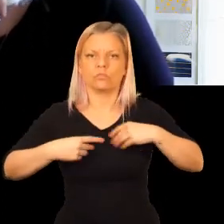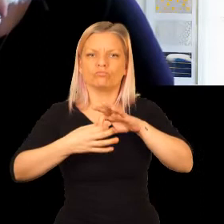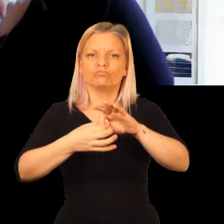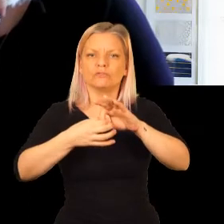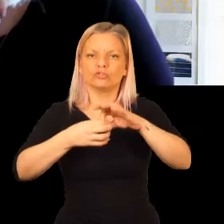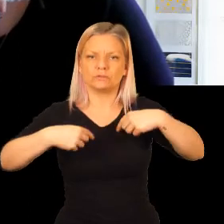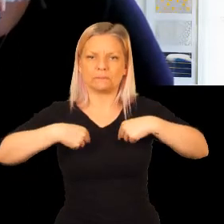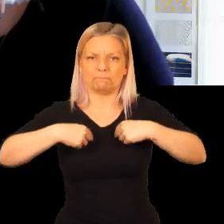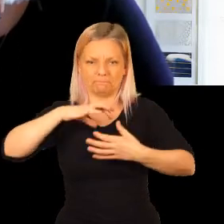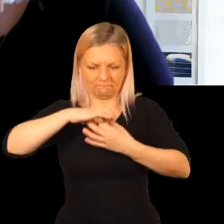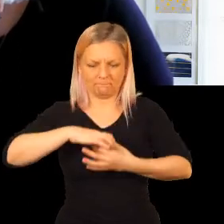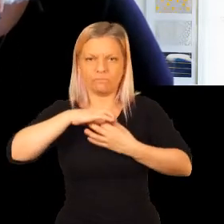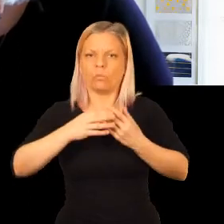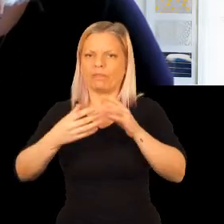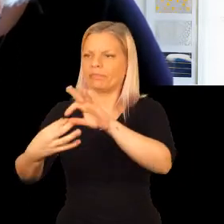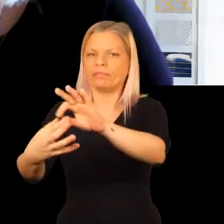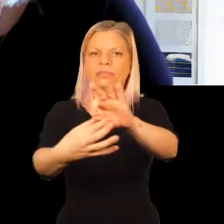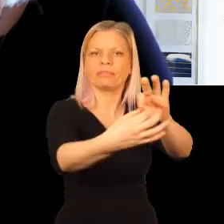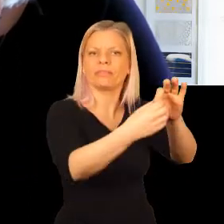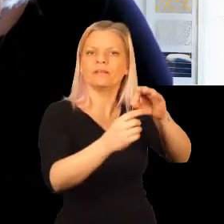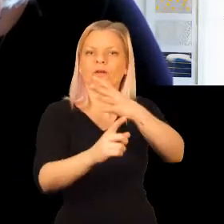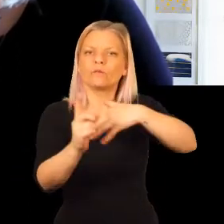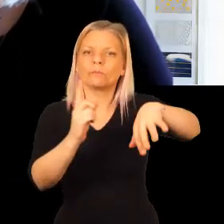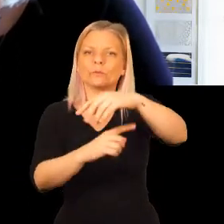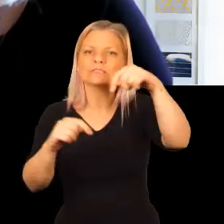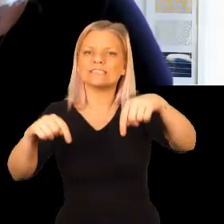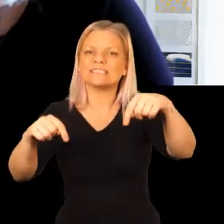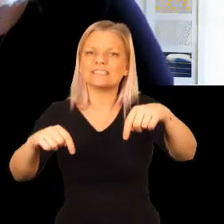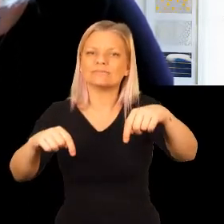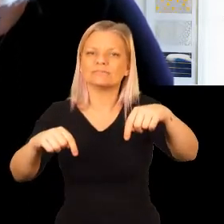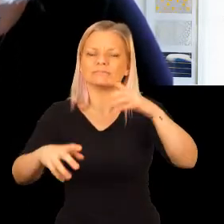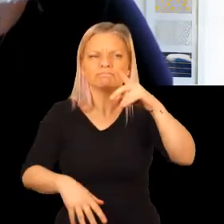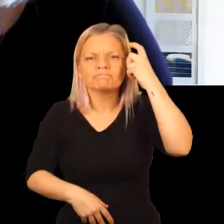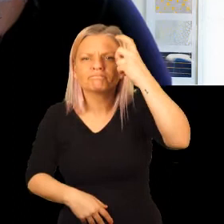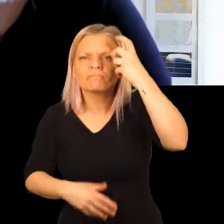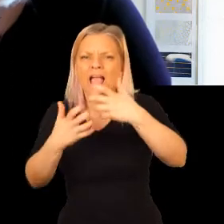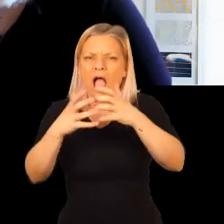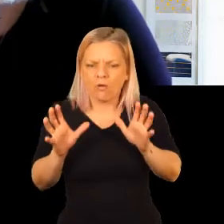so important that if we see ourselves as being in relationships and part of collective communities